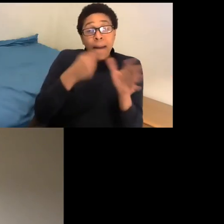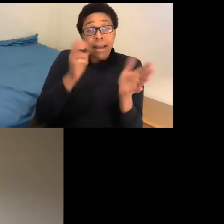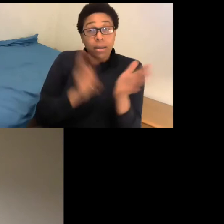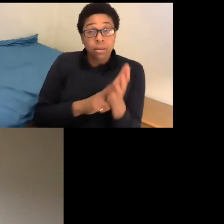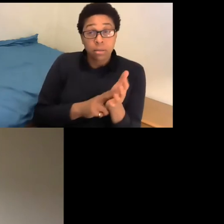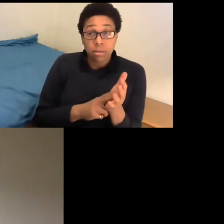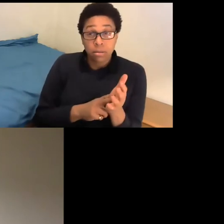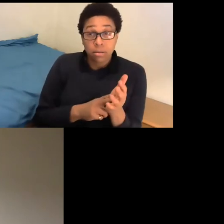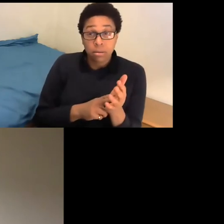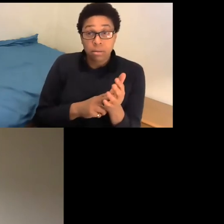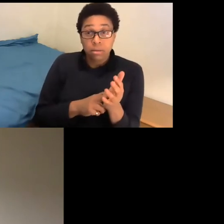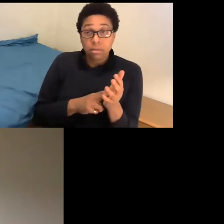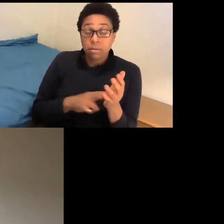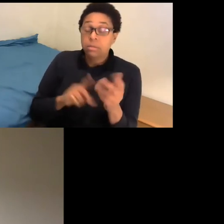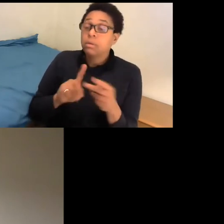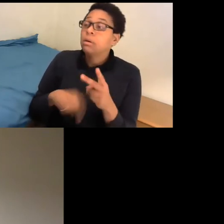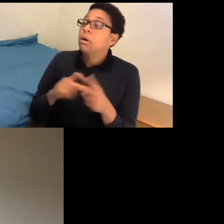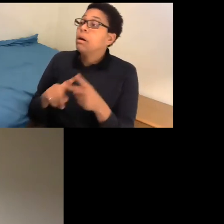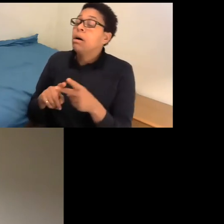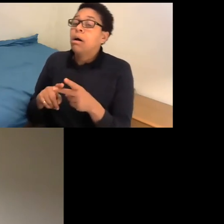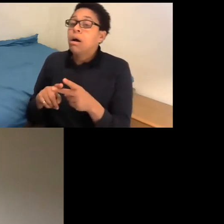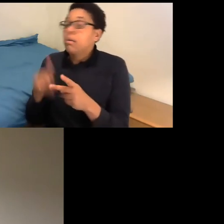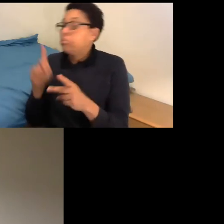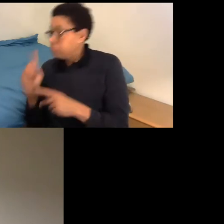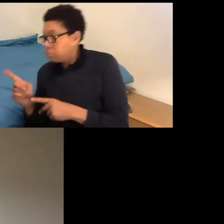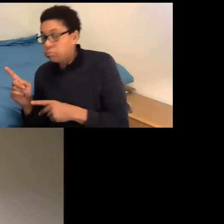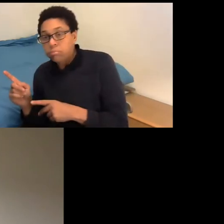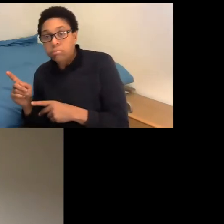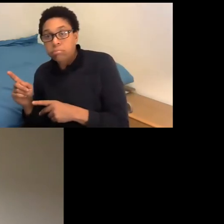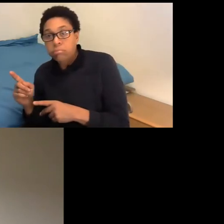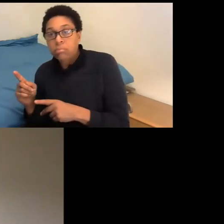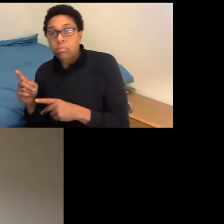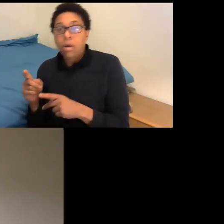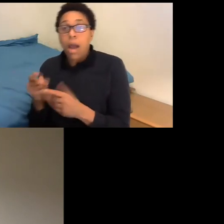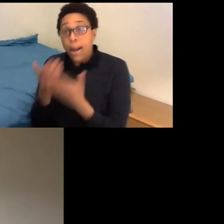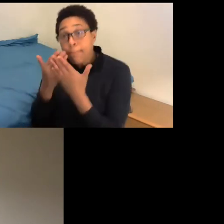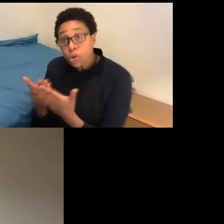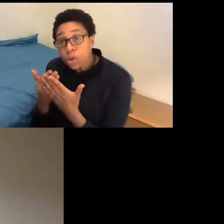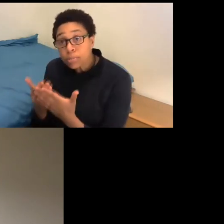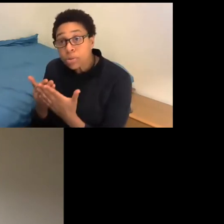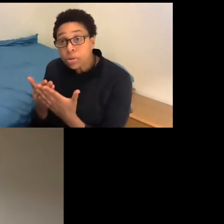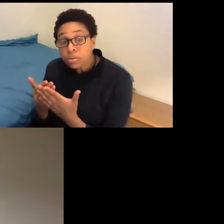who come together because they care for the climate. But if you want it to have a separate discussion with them about